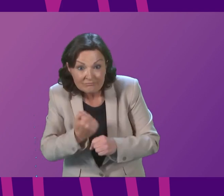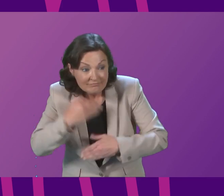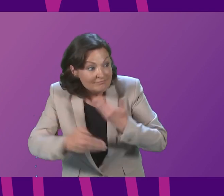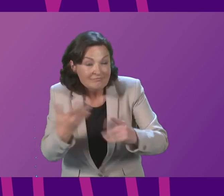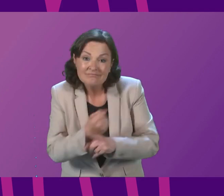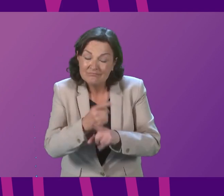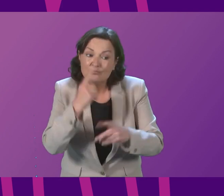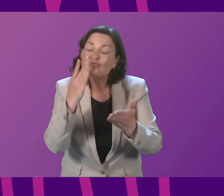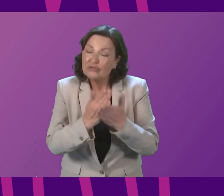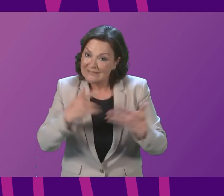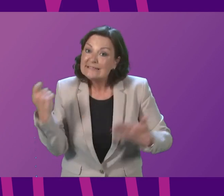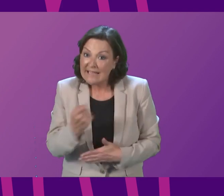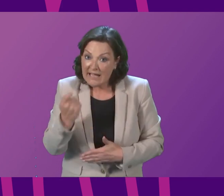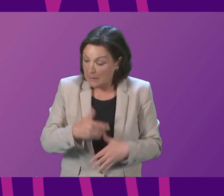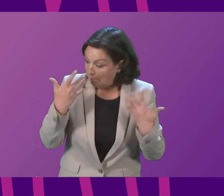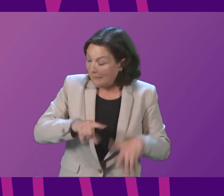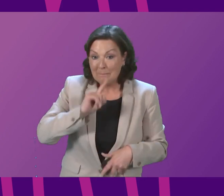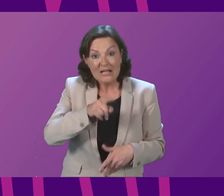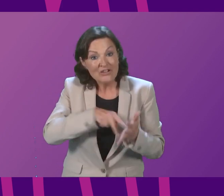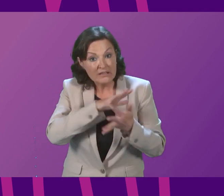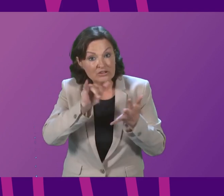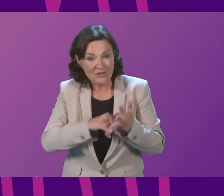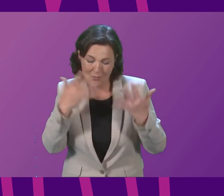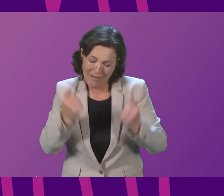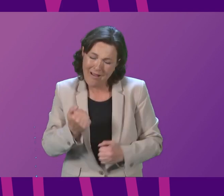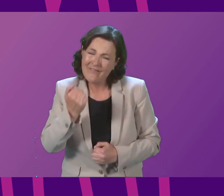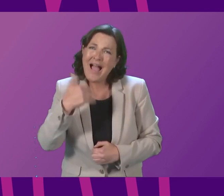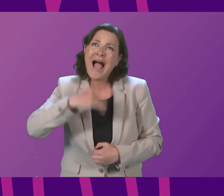I also mentioned the NHS—the fact that we have record staff numbers and the best-paid